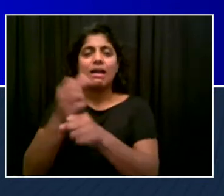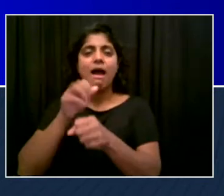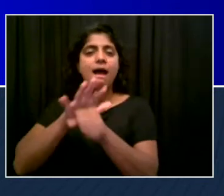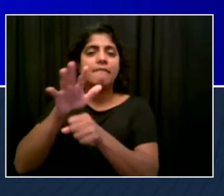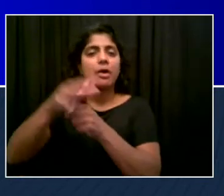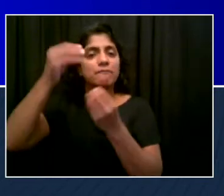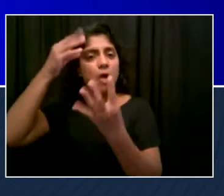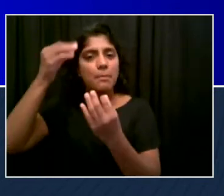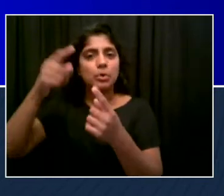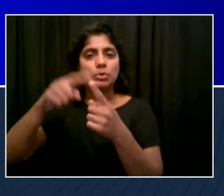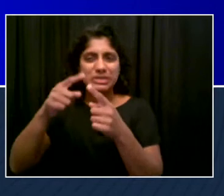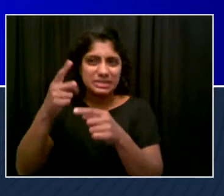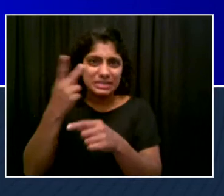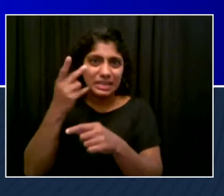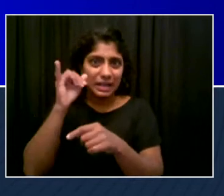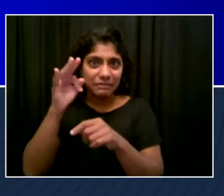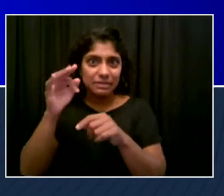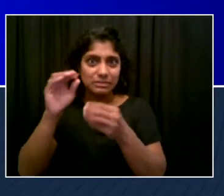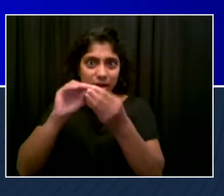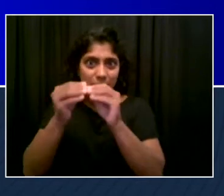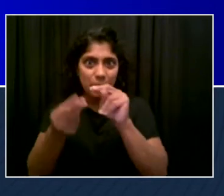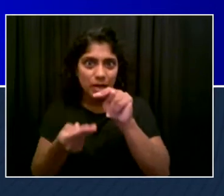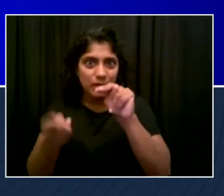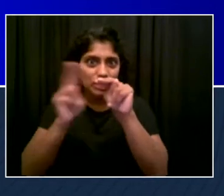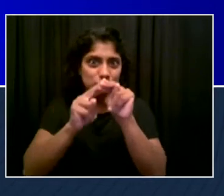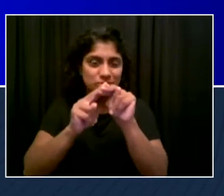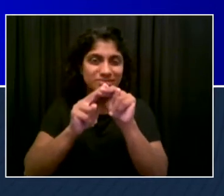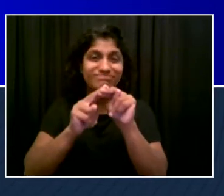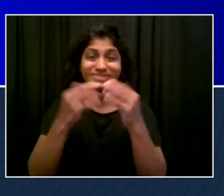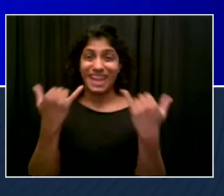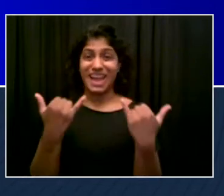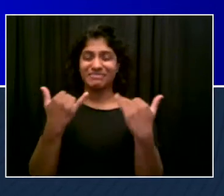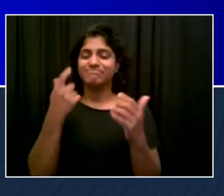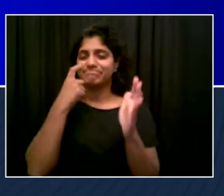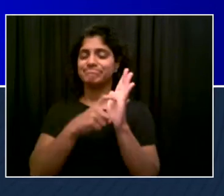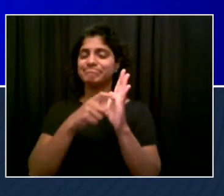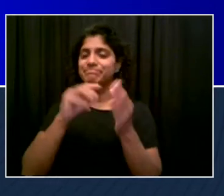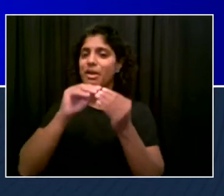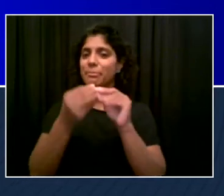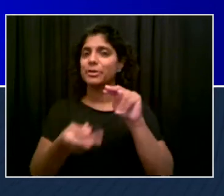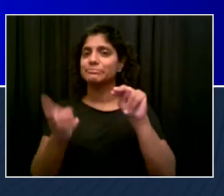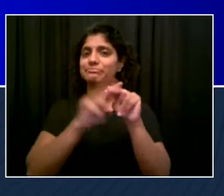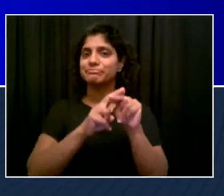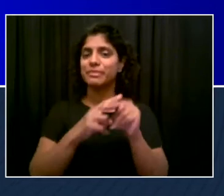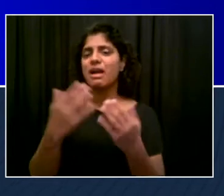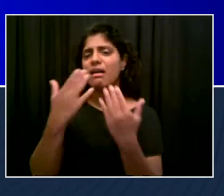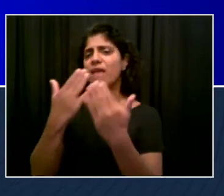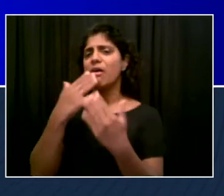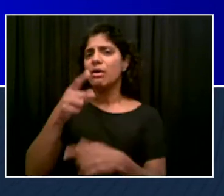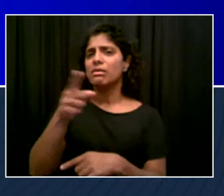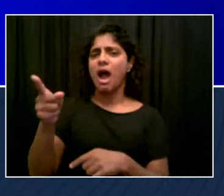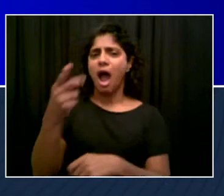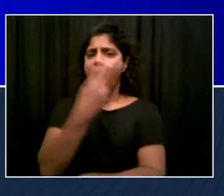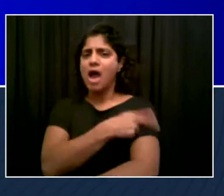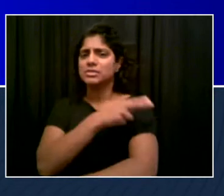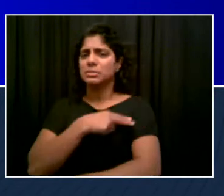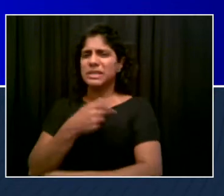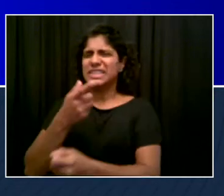TESTING EFFORTS WE USED TO HAVE IN PLACES LIKE THE PUBLIC SCHOOLS. SO WWAE NTT O LTAK OABUT WHAT IT MEANS IN THIS